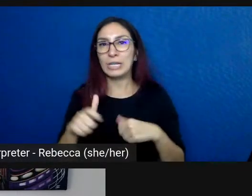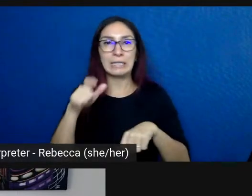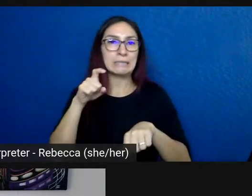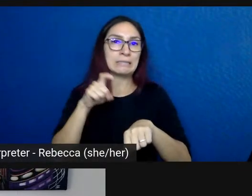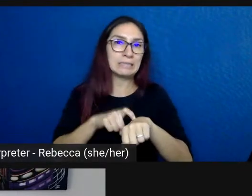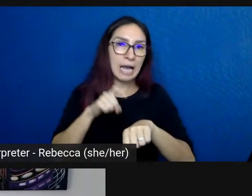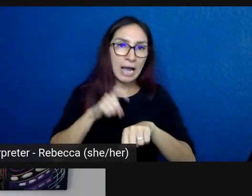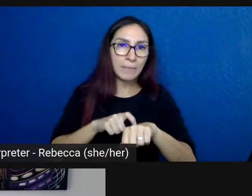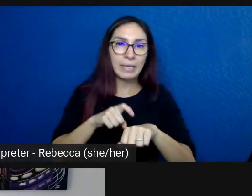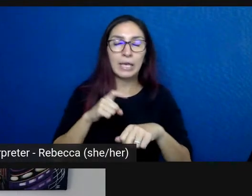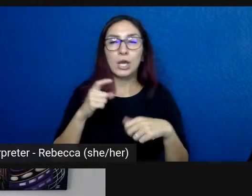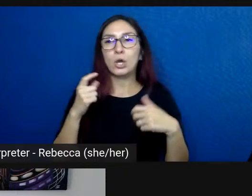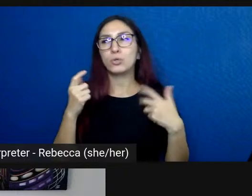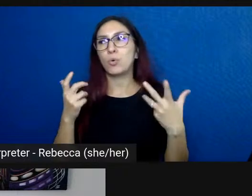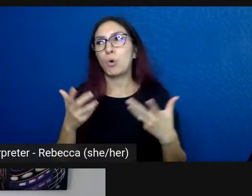because you will want to surface additional information